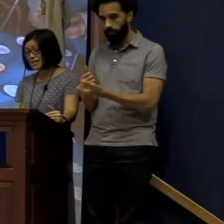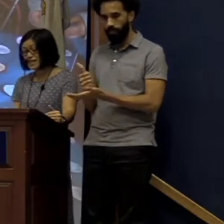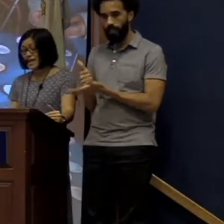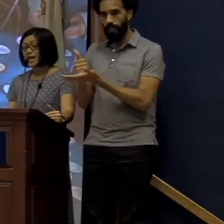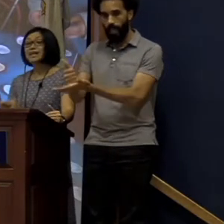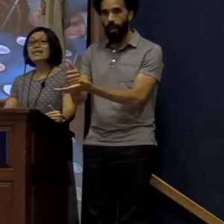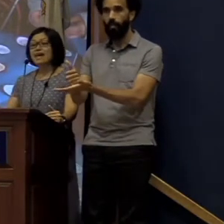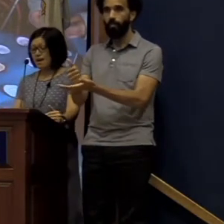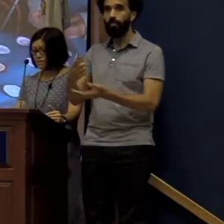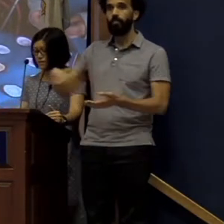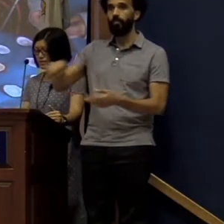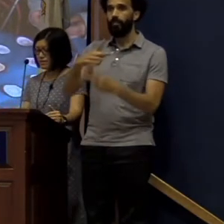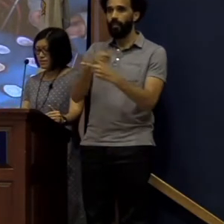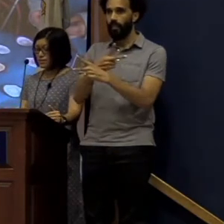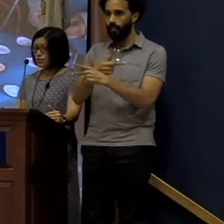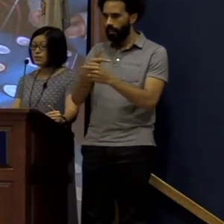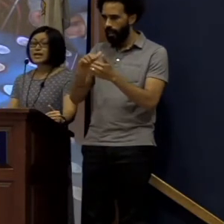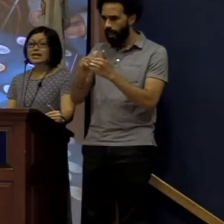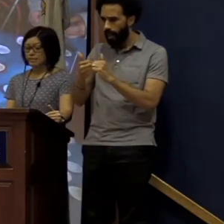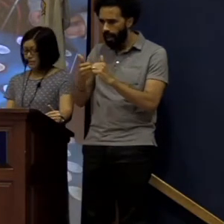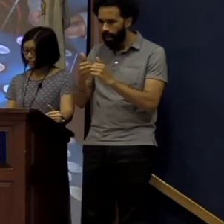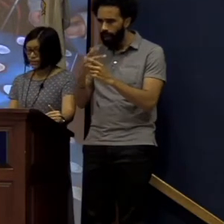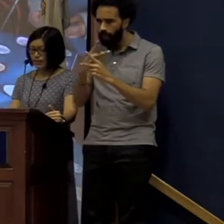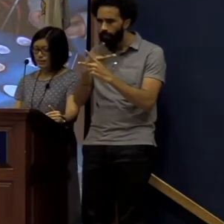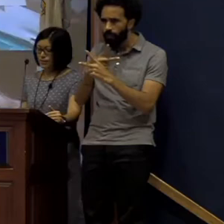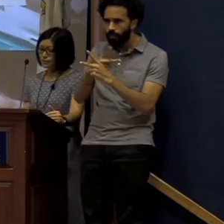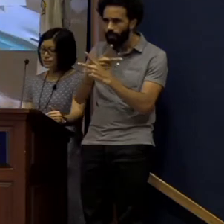and their efforts to reclaim the not anymore in